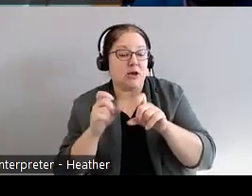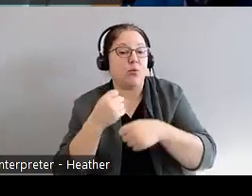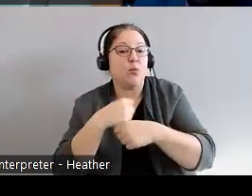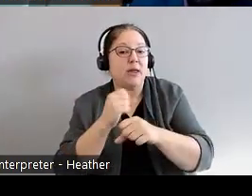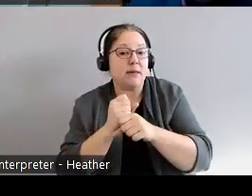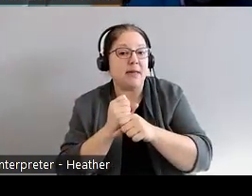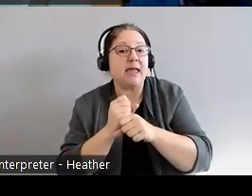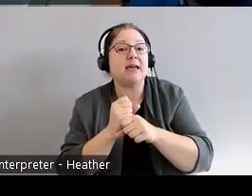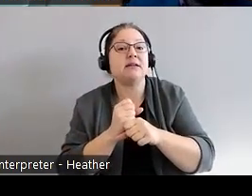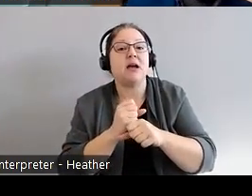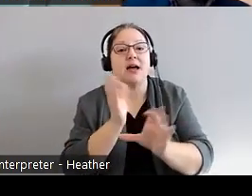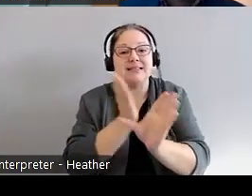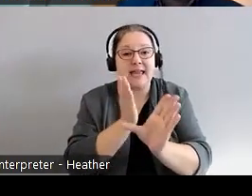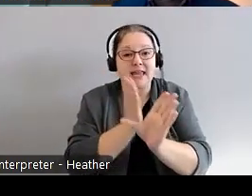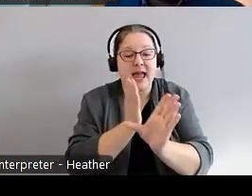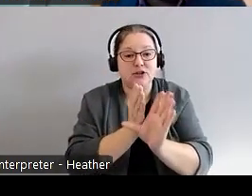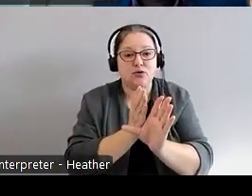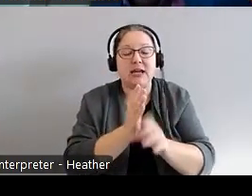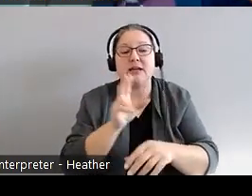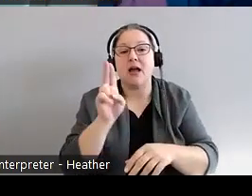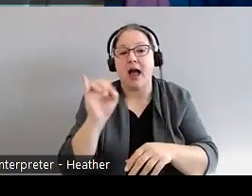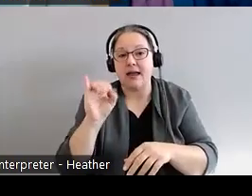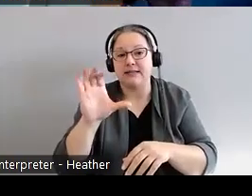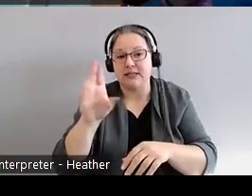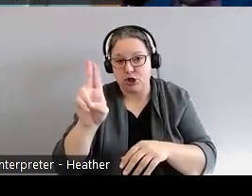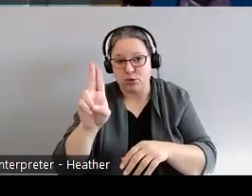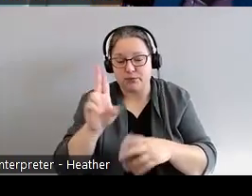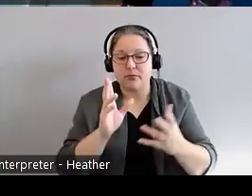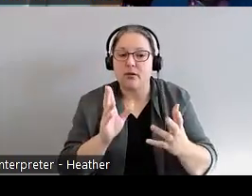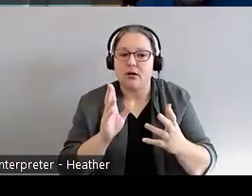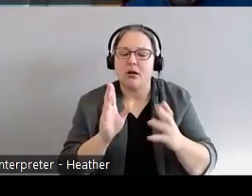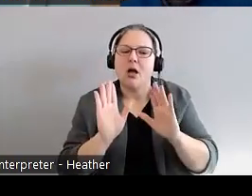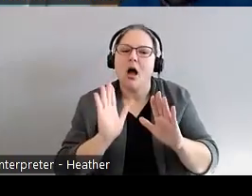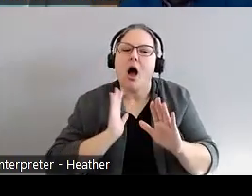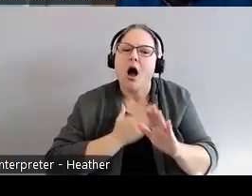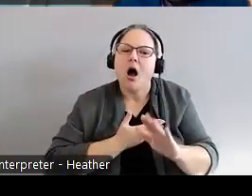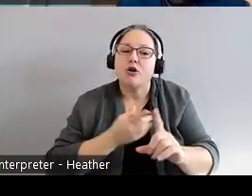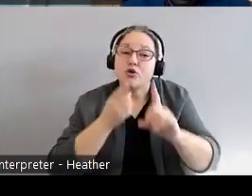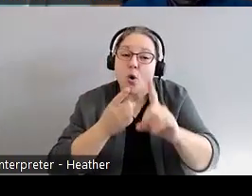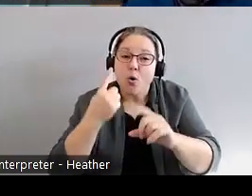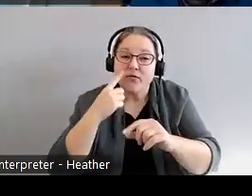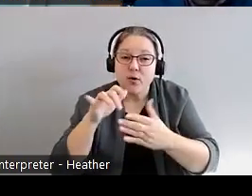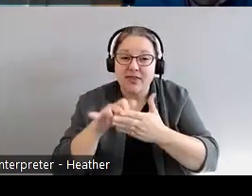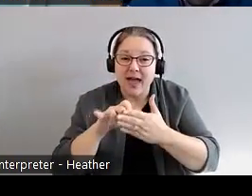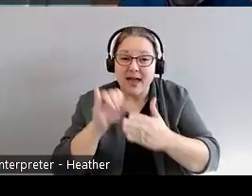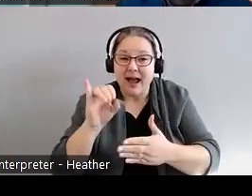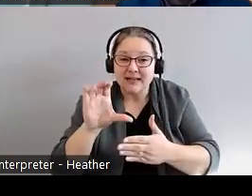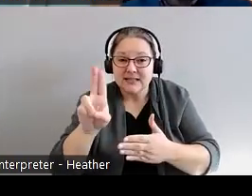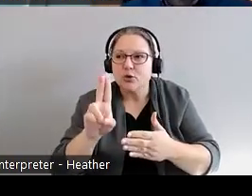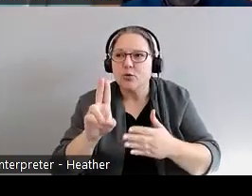ICU uh and our goal was to as in creating this unit was to have a unit where we could bring